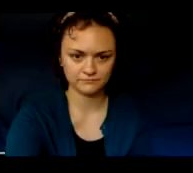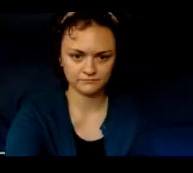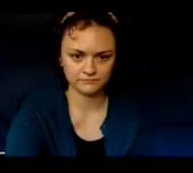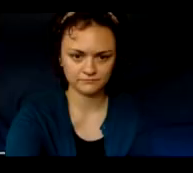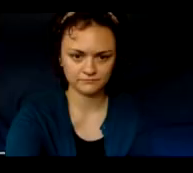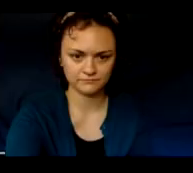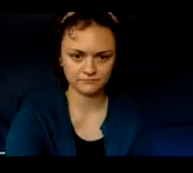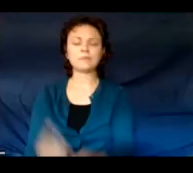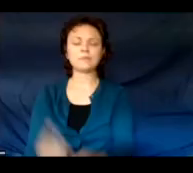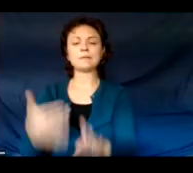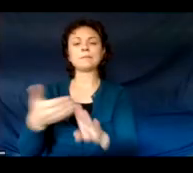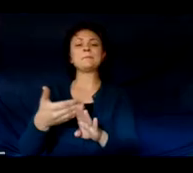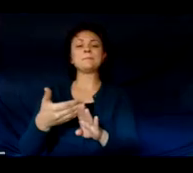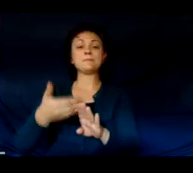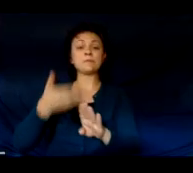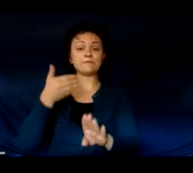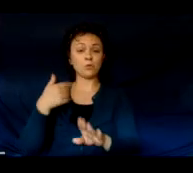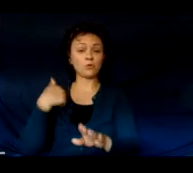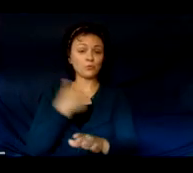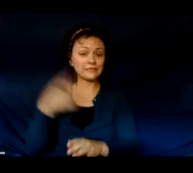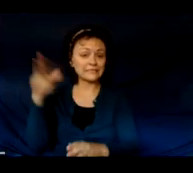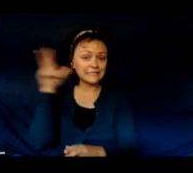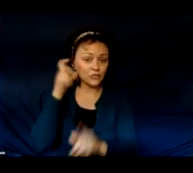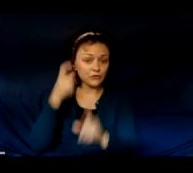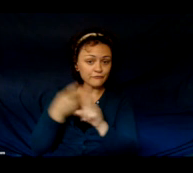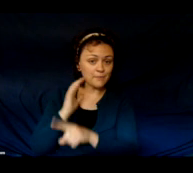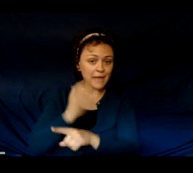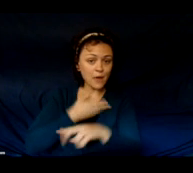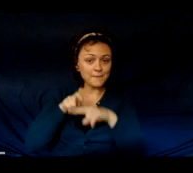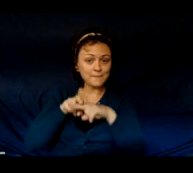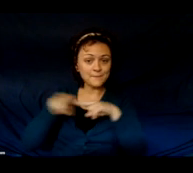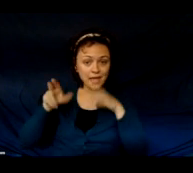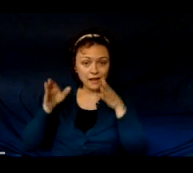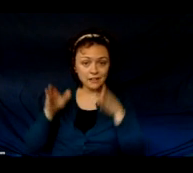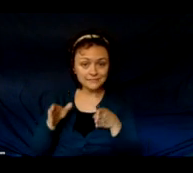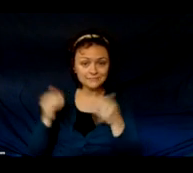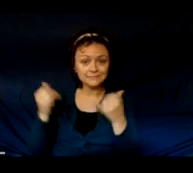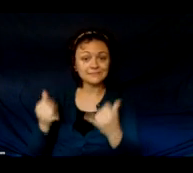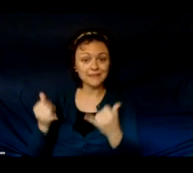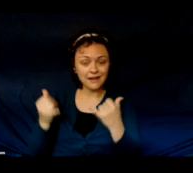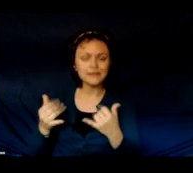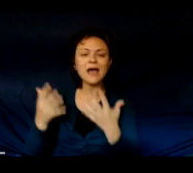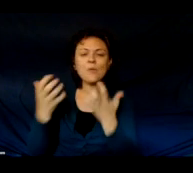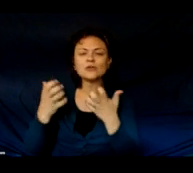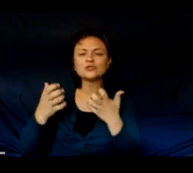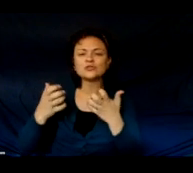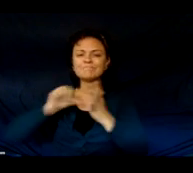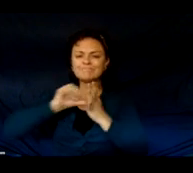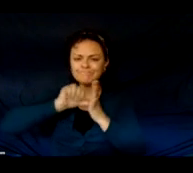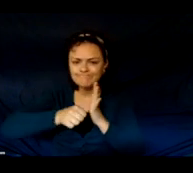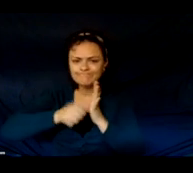I want to highlight a little bit of some of the current challenges in the data that